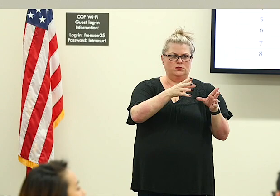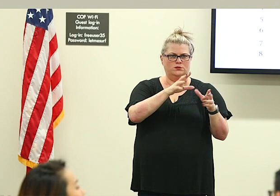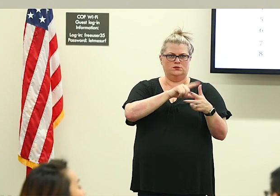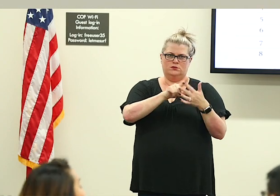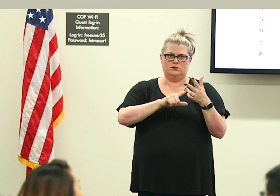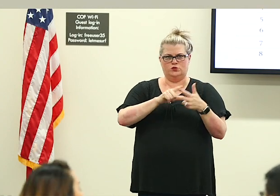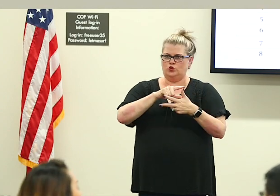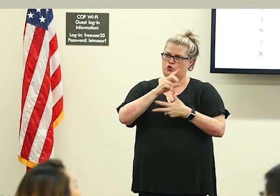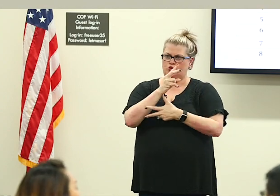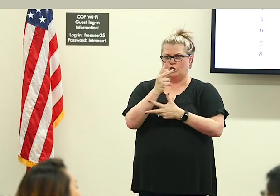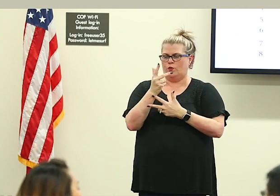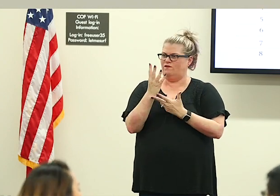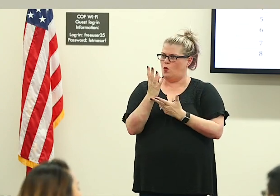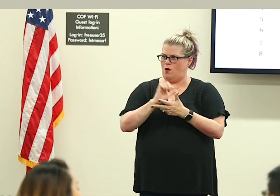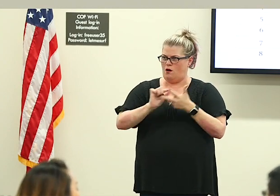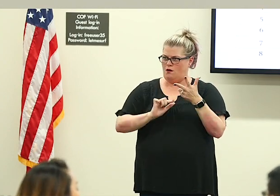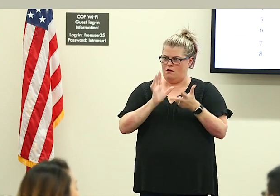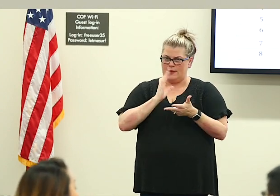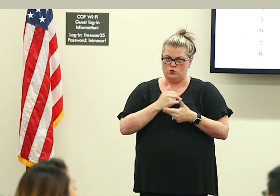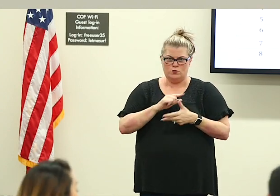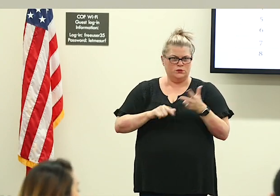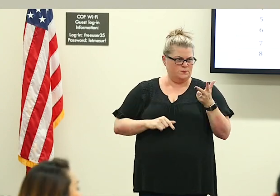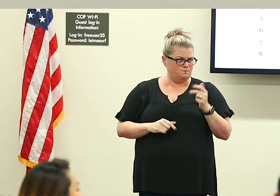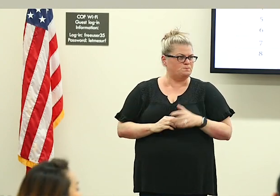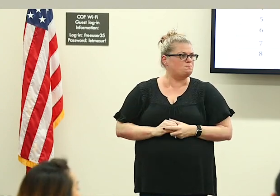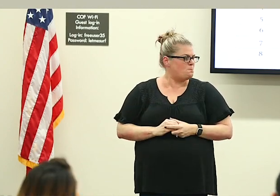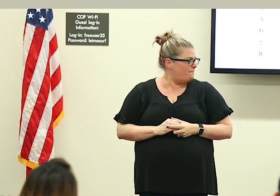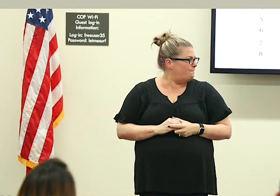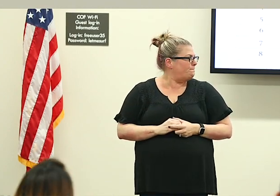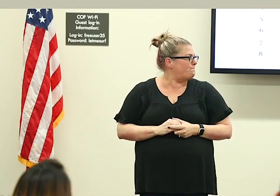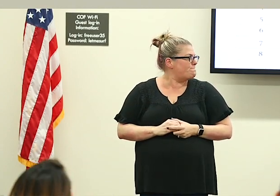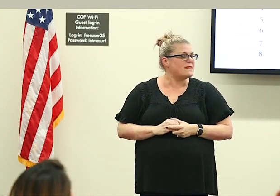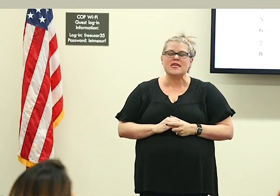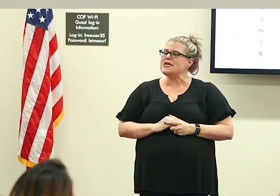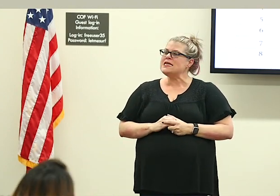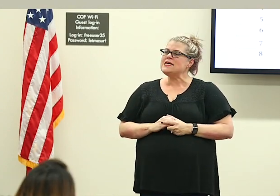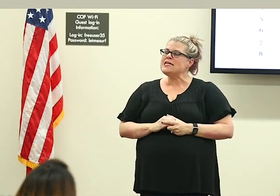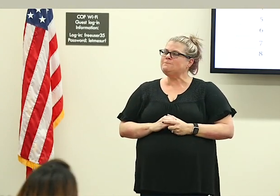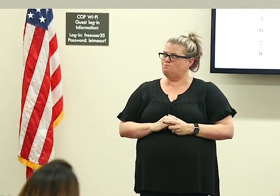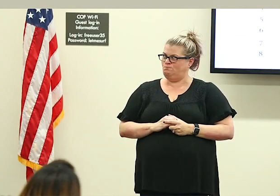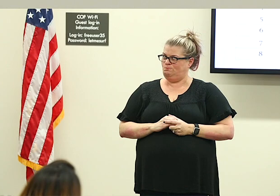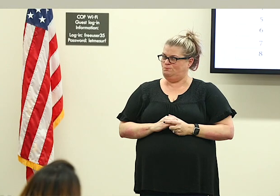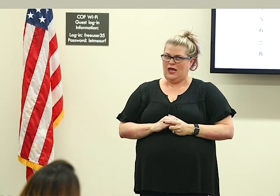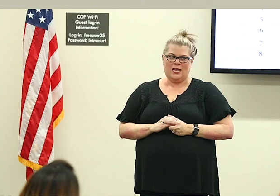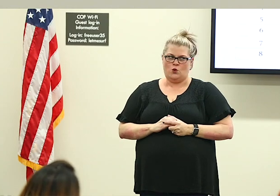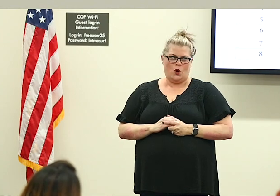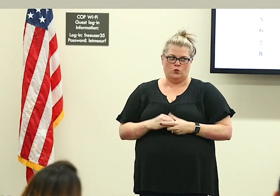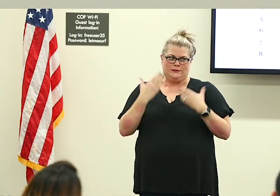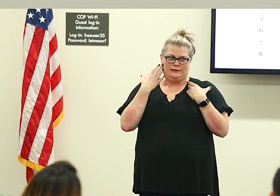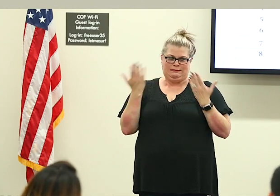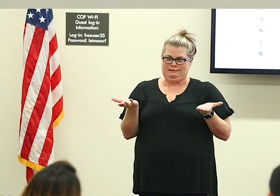So the question is the square-footage for... I do not know that off the top of my head,